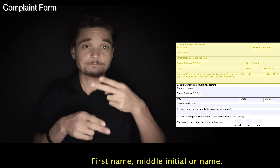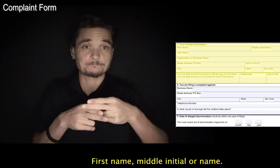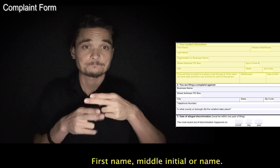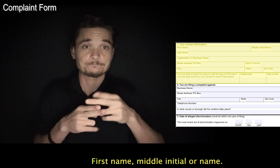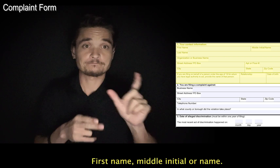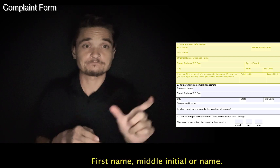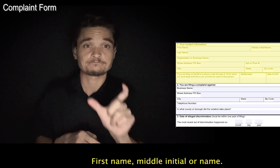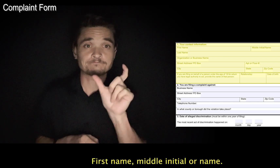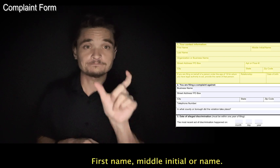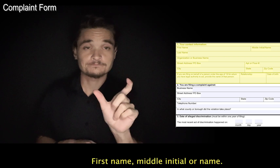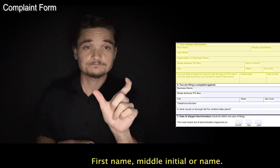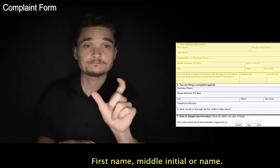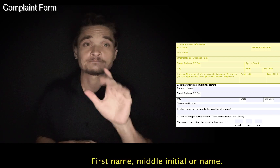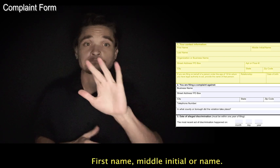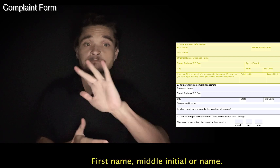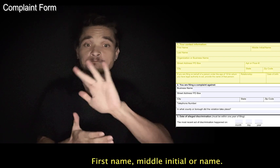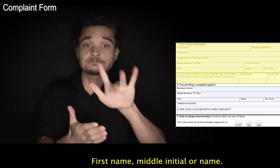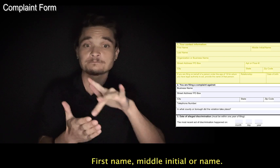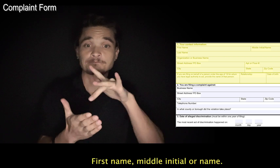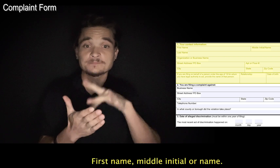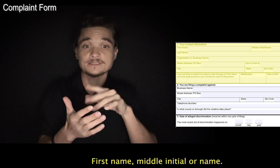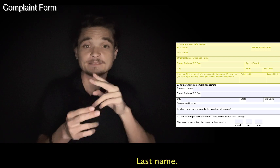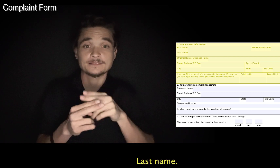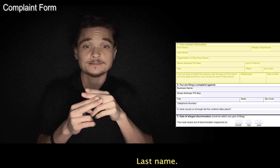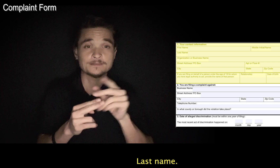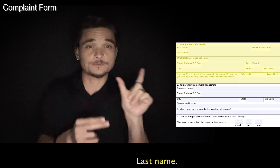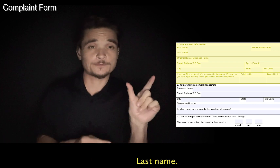First name, middle initial or name. Last name.